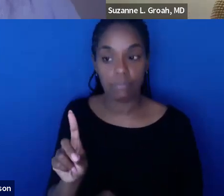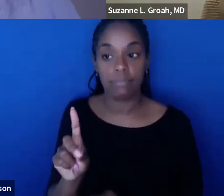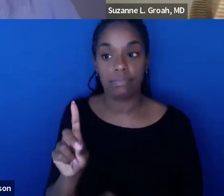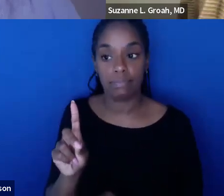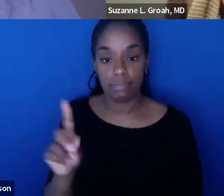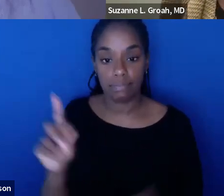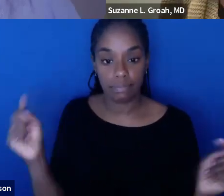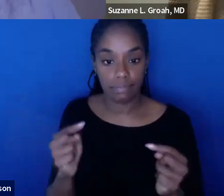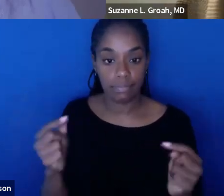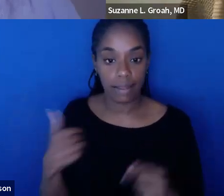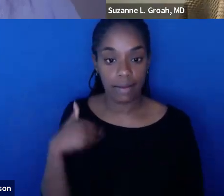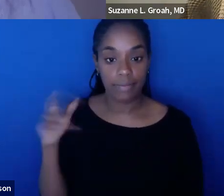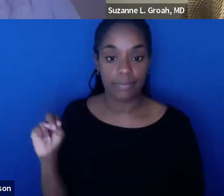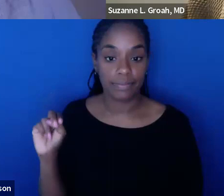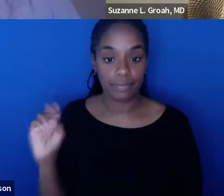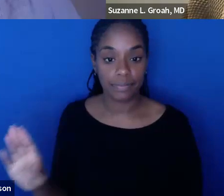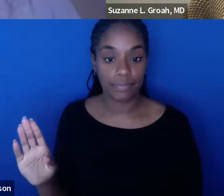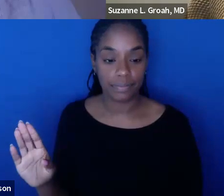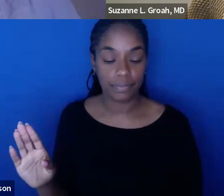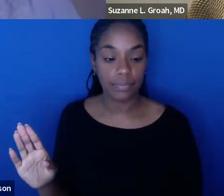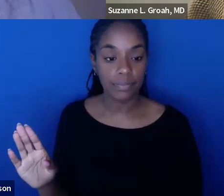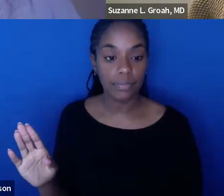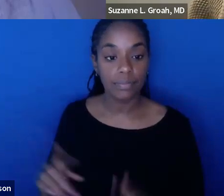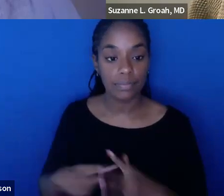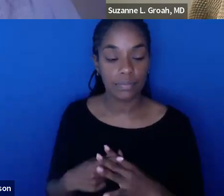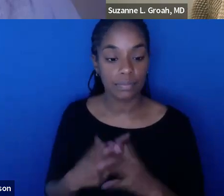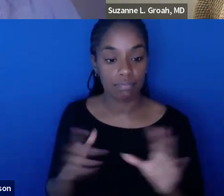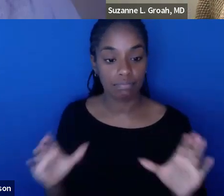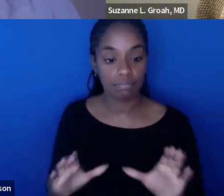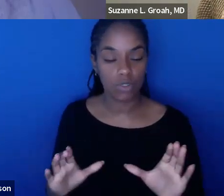What we started doing, we got our first study, and this was funded in